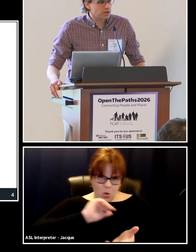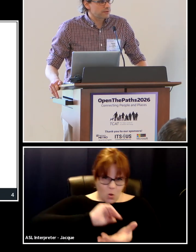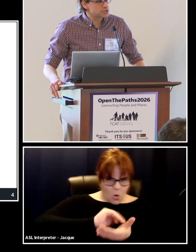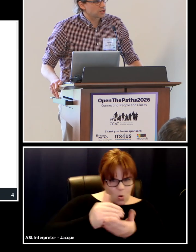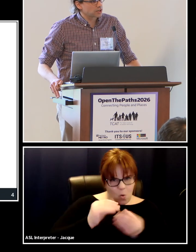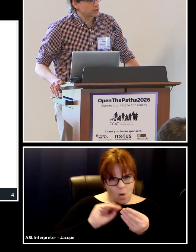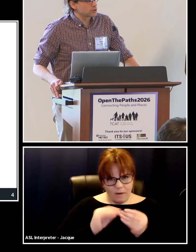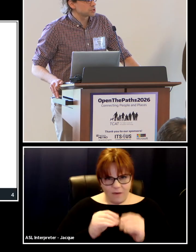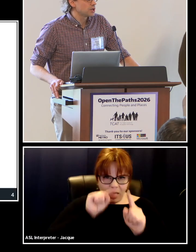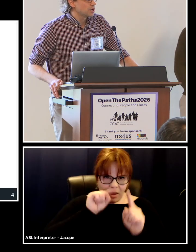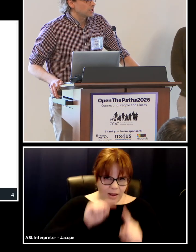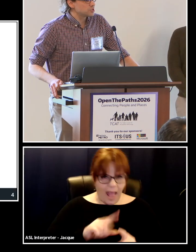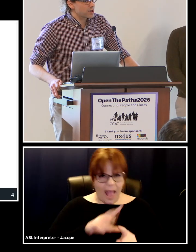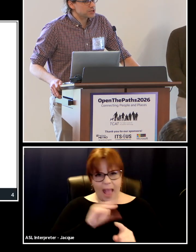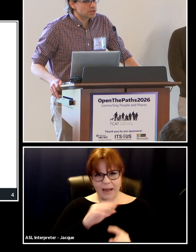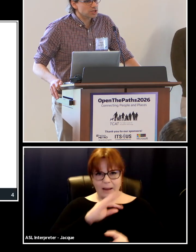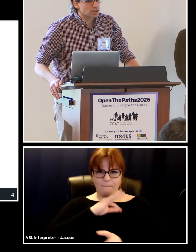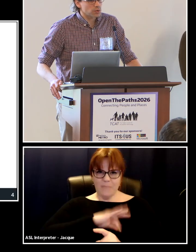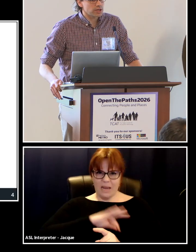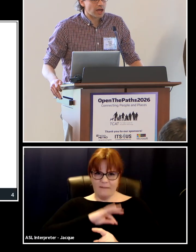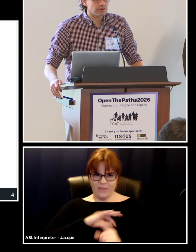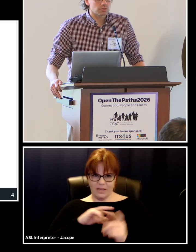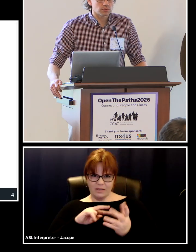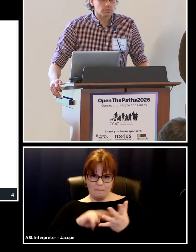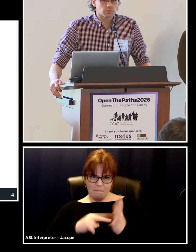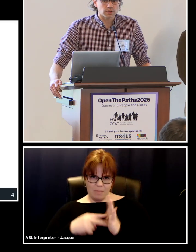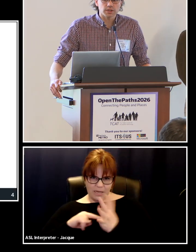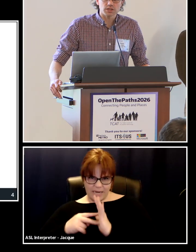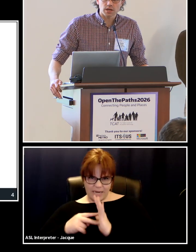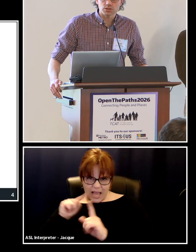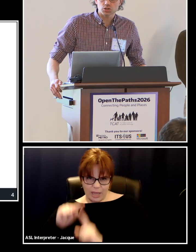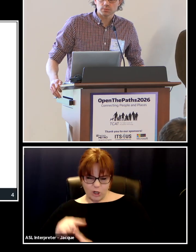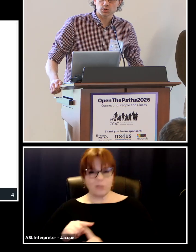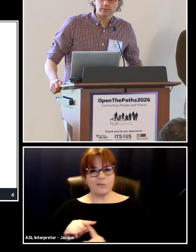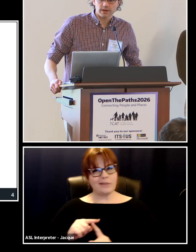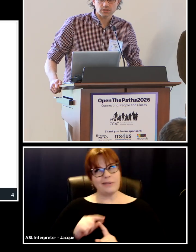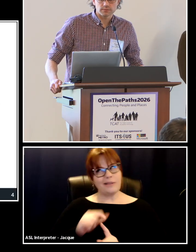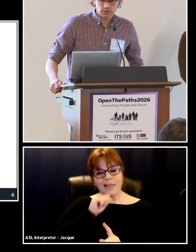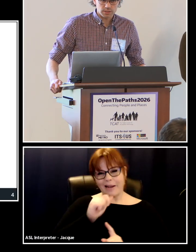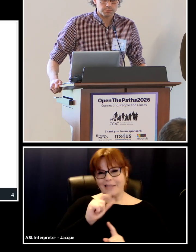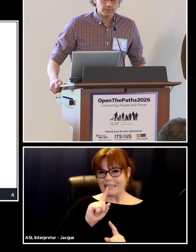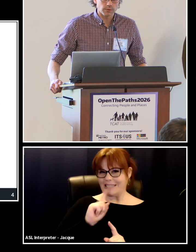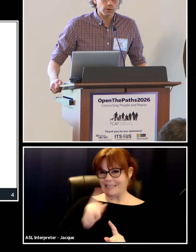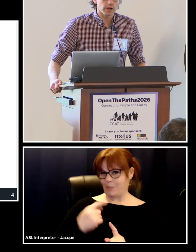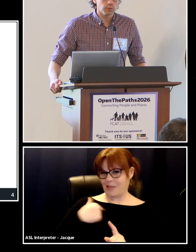benefits indicators is maybe something that we haven't really done super effectively before and